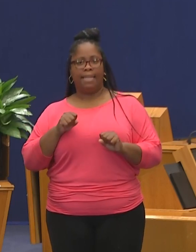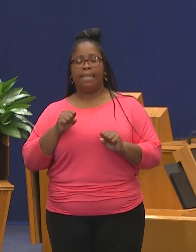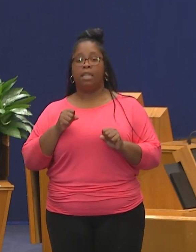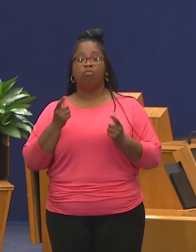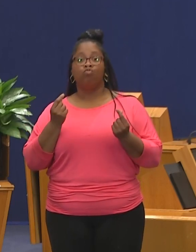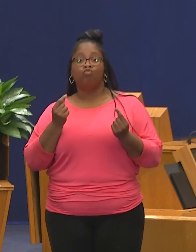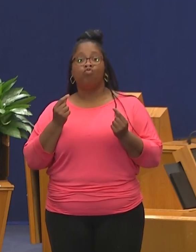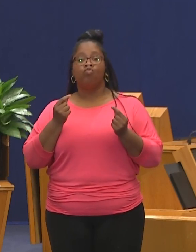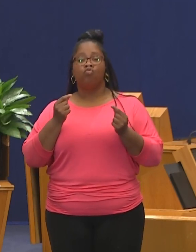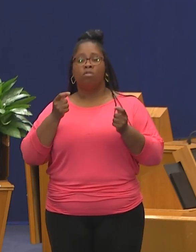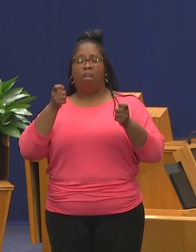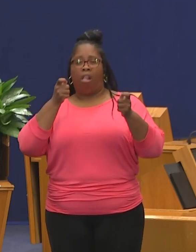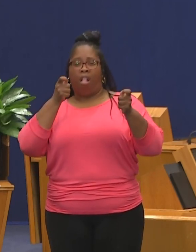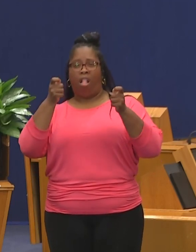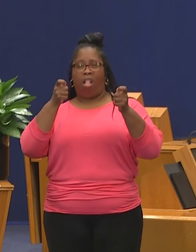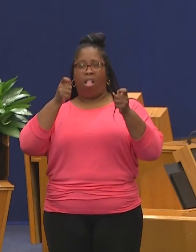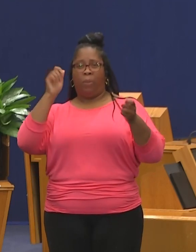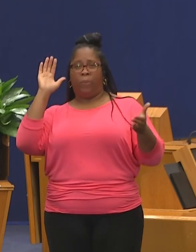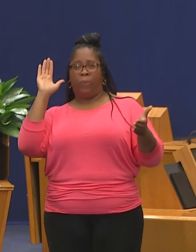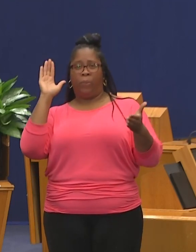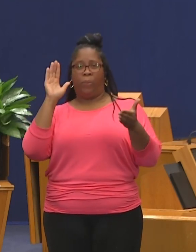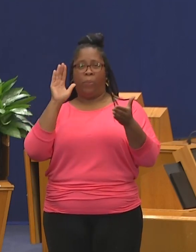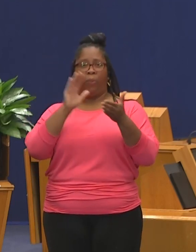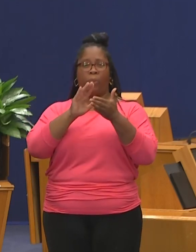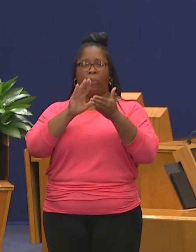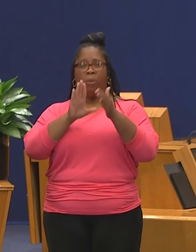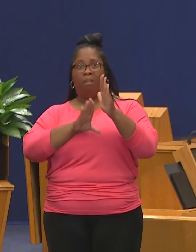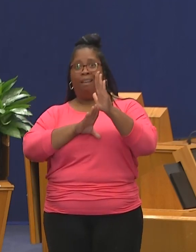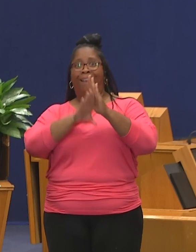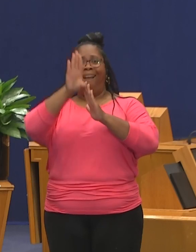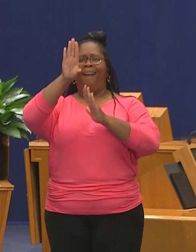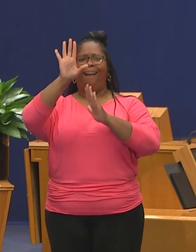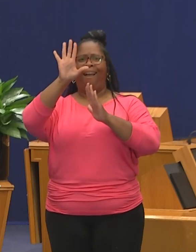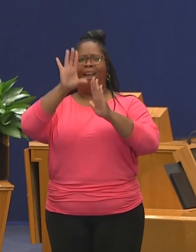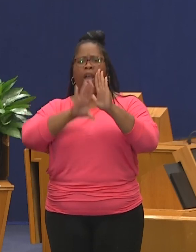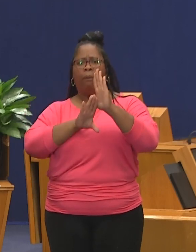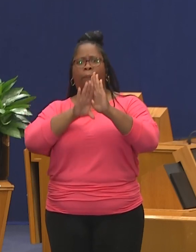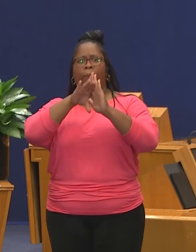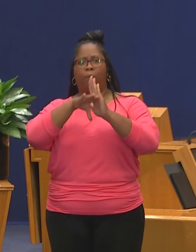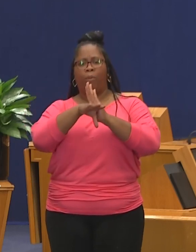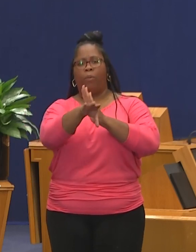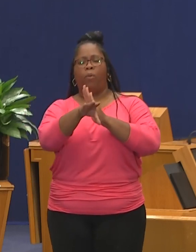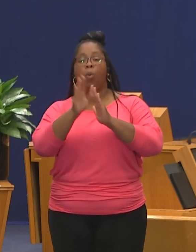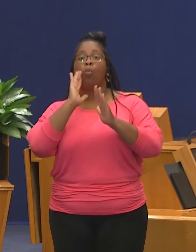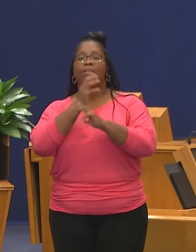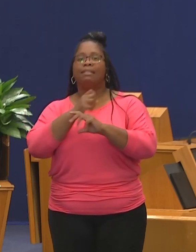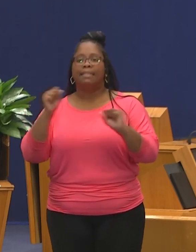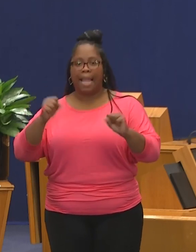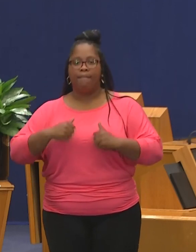IN OUR ABILITY TO BE ABLE TO LESSEN THE SCOPE AND THE PEAK OF THOSE INFECTIONS, AND IT'S